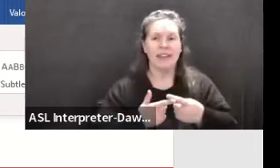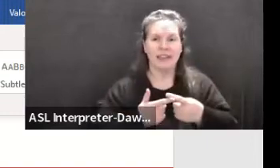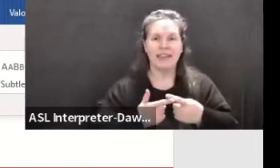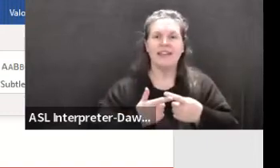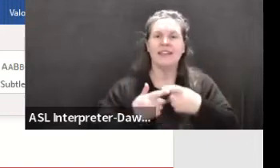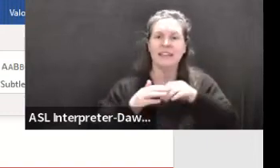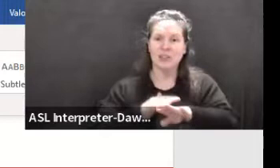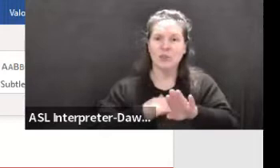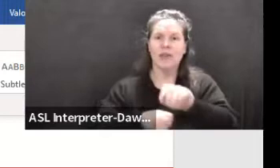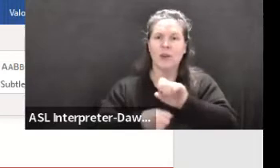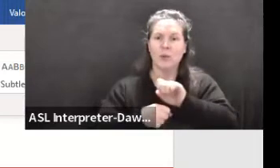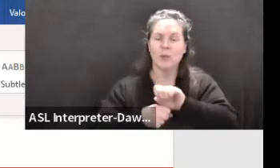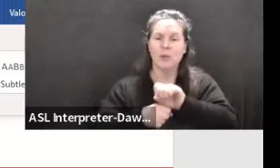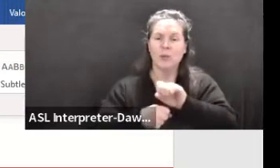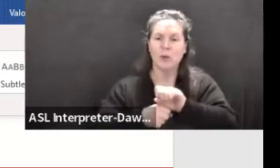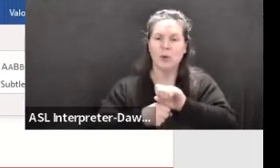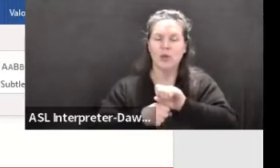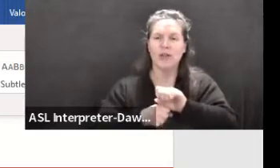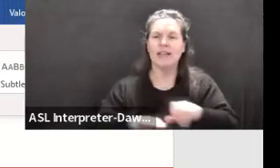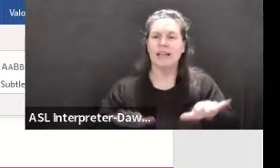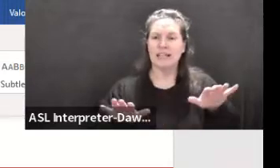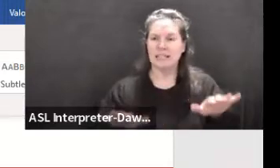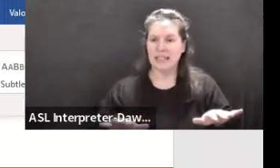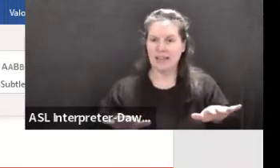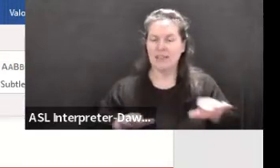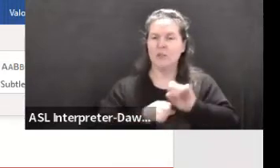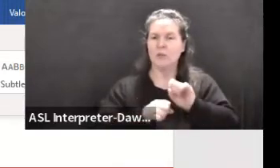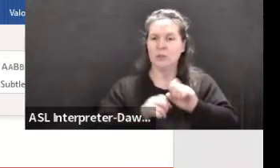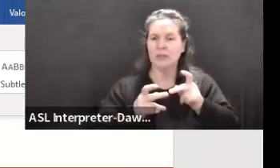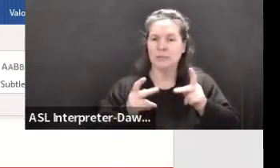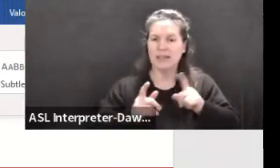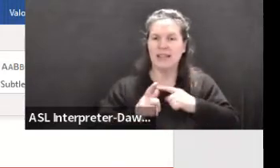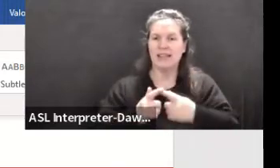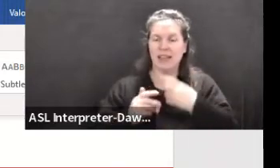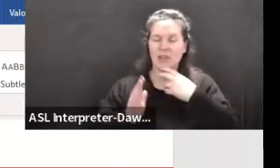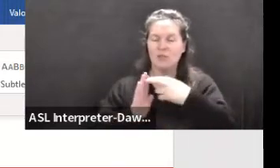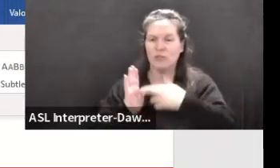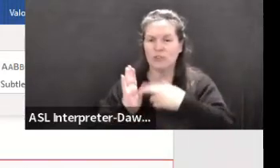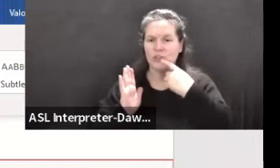get situated into their workspace, then we get them registered and ready